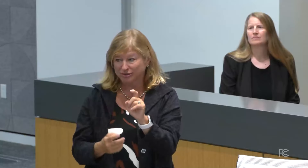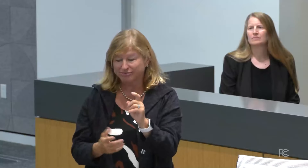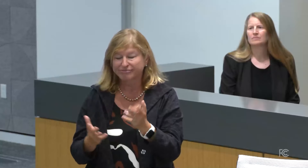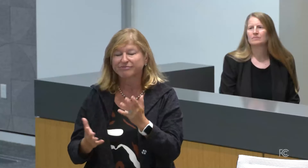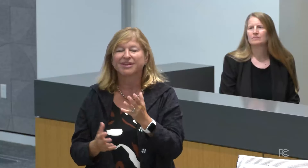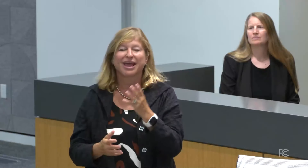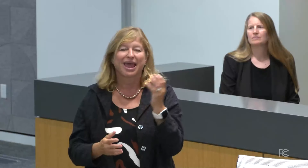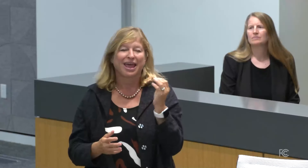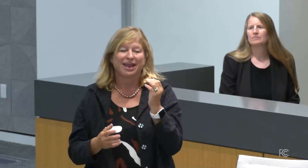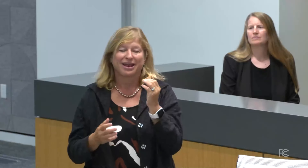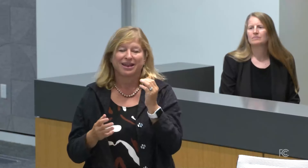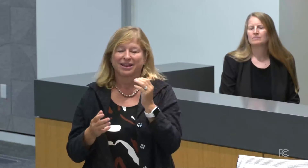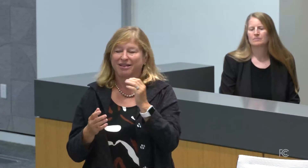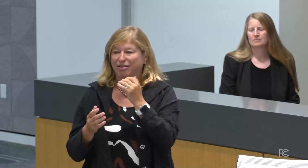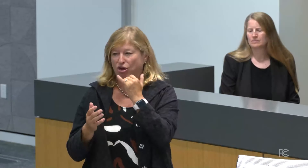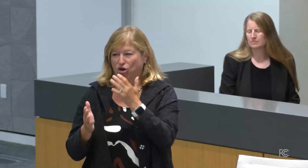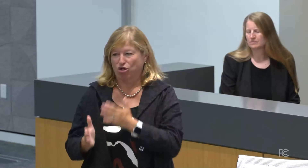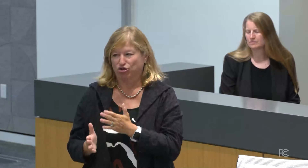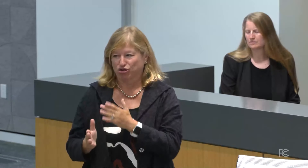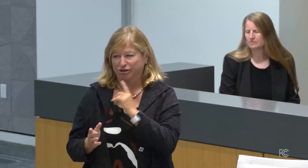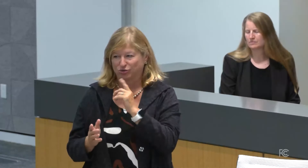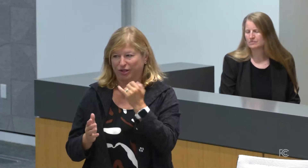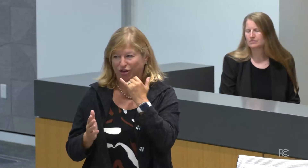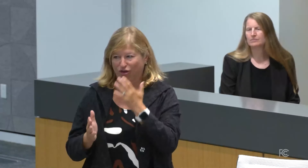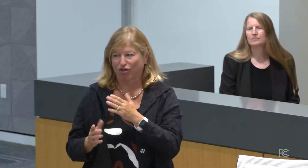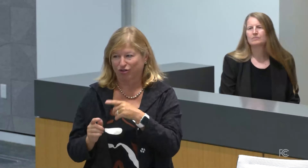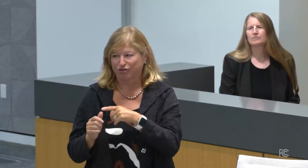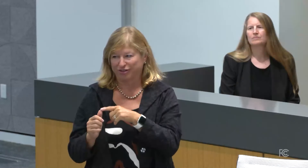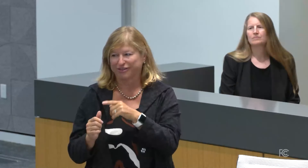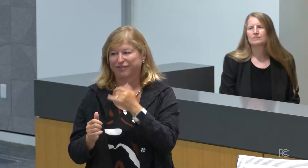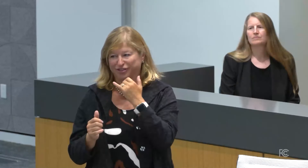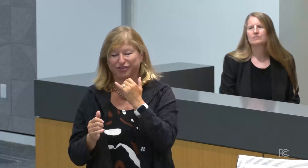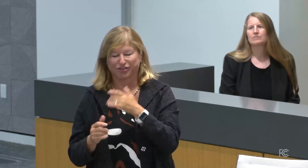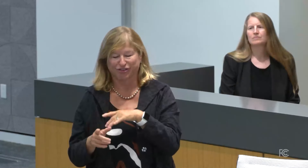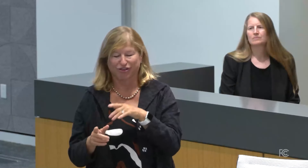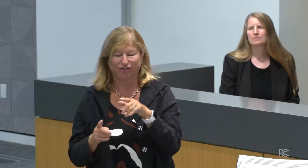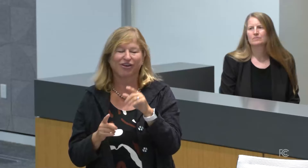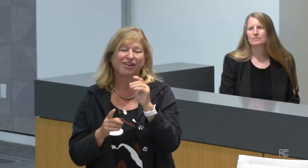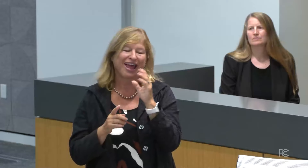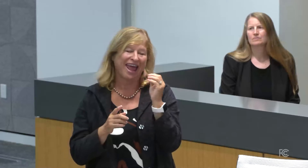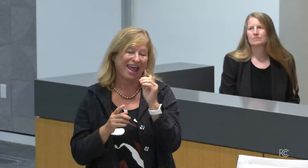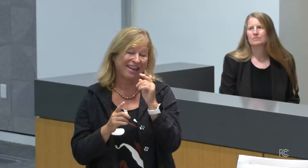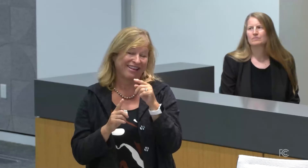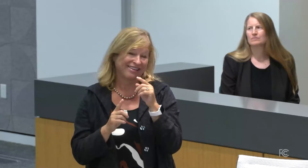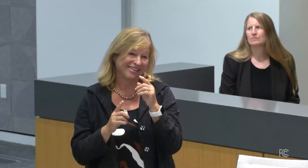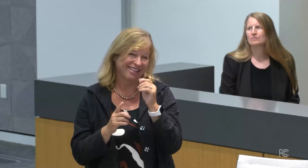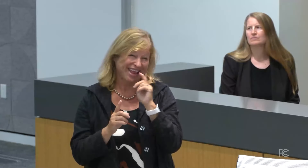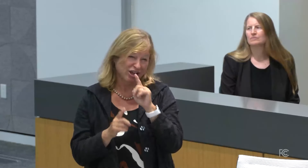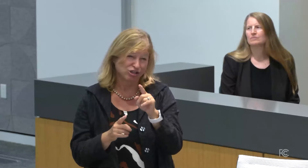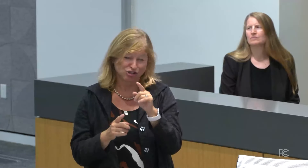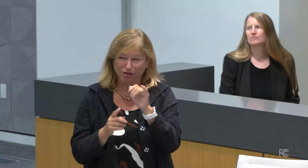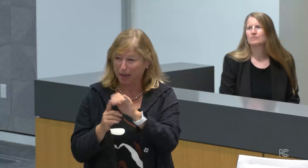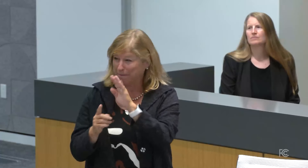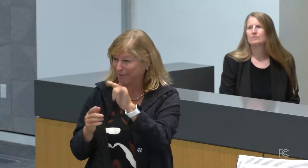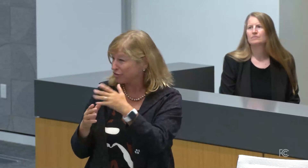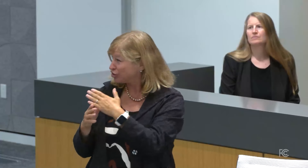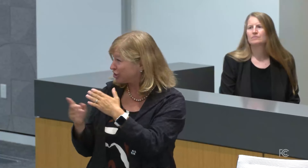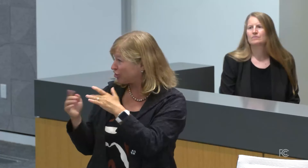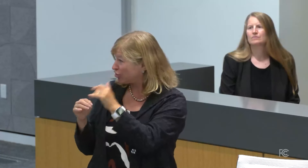MAY HAVE BEEN ANNMARIE THAT MENTIONED THAT, NEEDING TO BE ESCALATED TO A TIER 2 REPRESENTATIVE. HOW WOULD IT WORK IN THAT